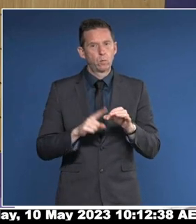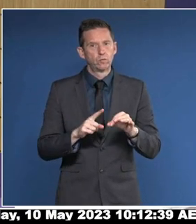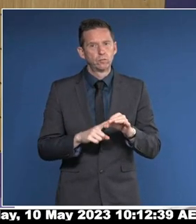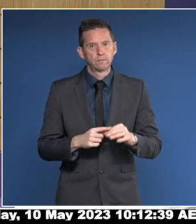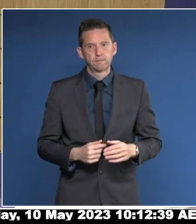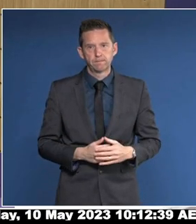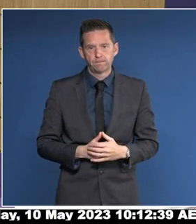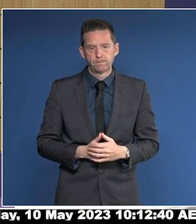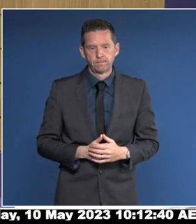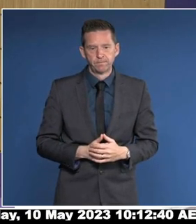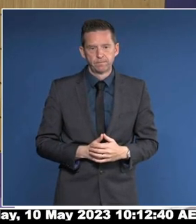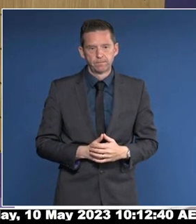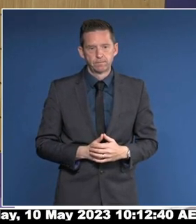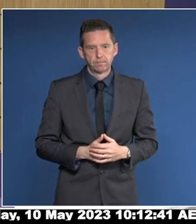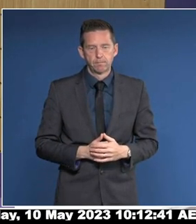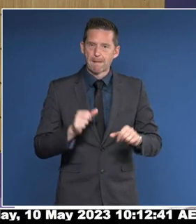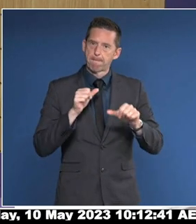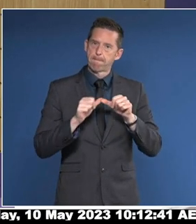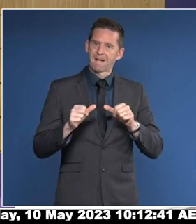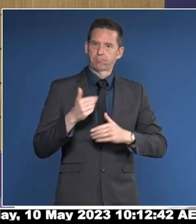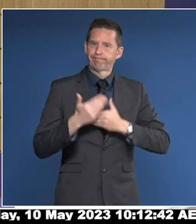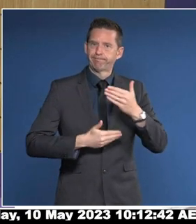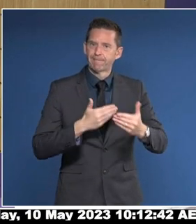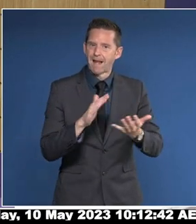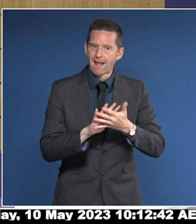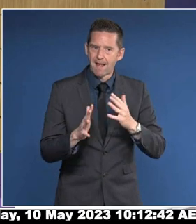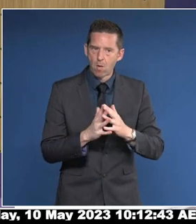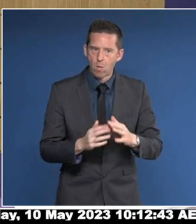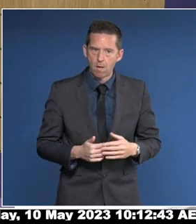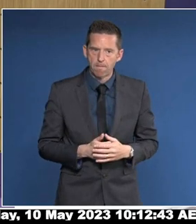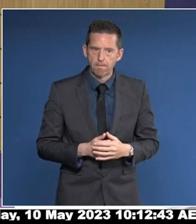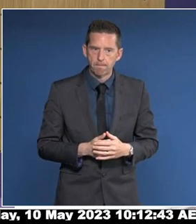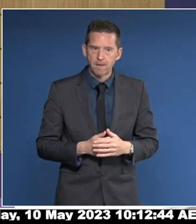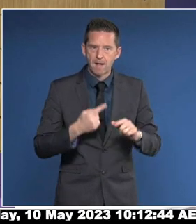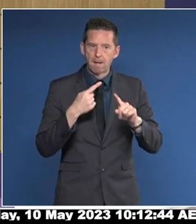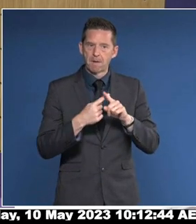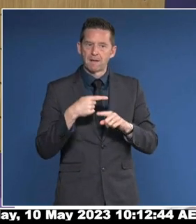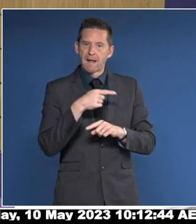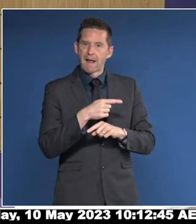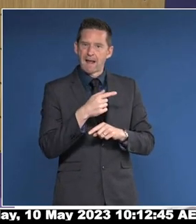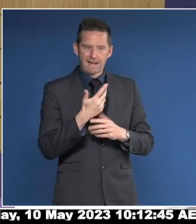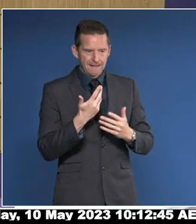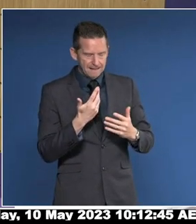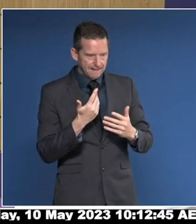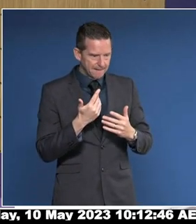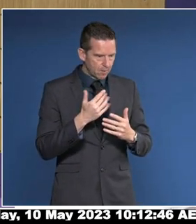the best approaches and the use of finite resources and the urgency of intervention is